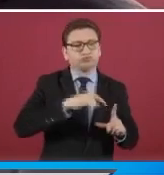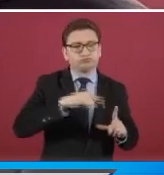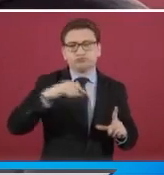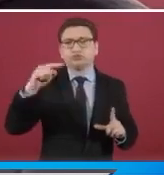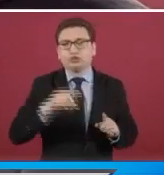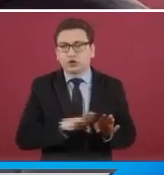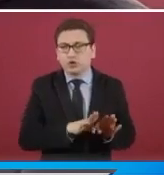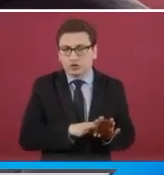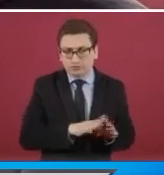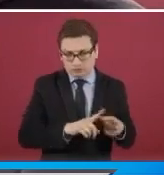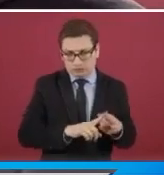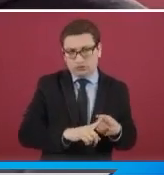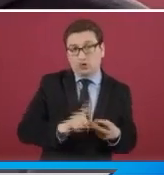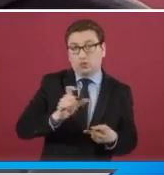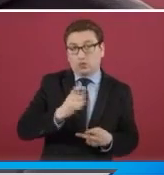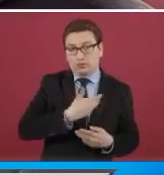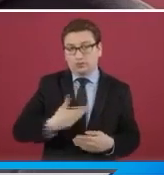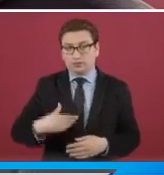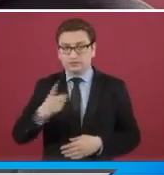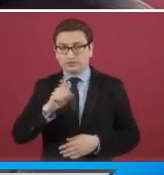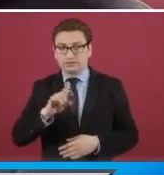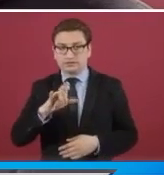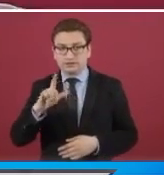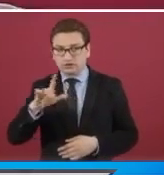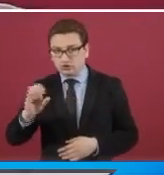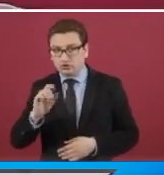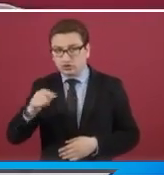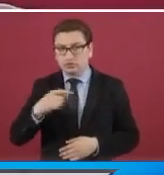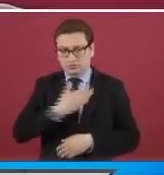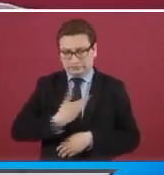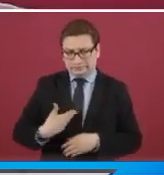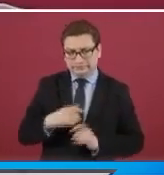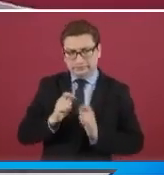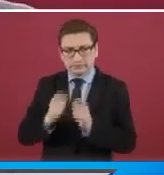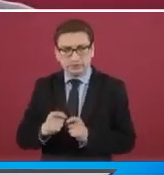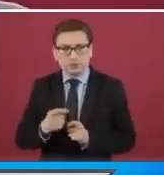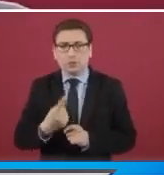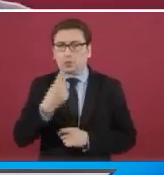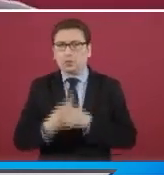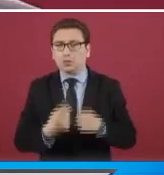fight poverty and reduce the incidence of crime to half of what existed in 2018